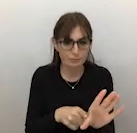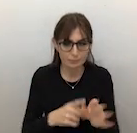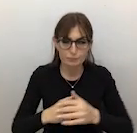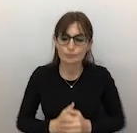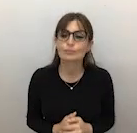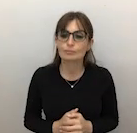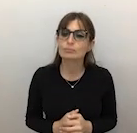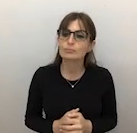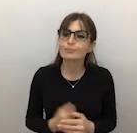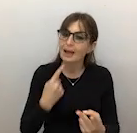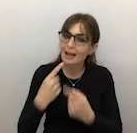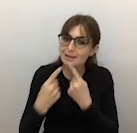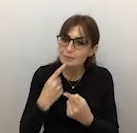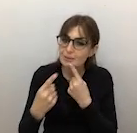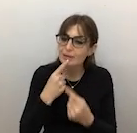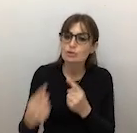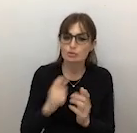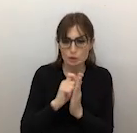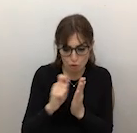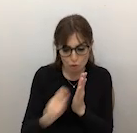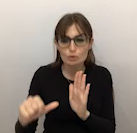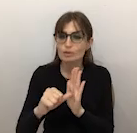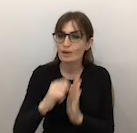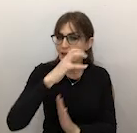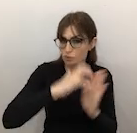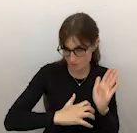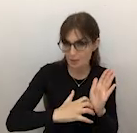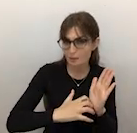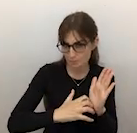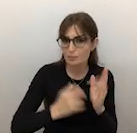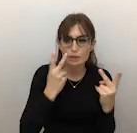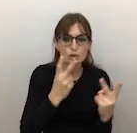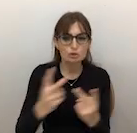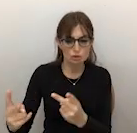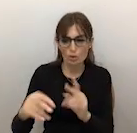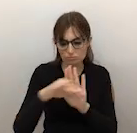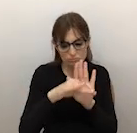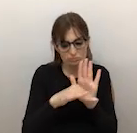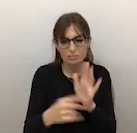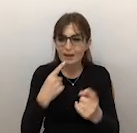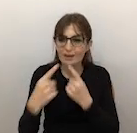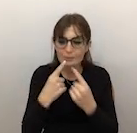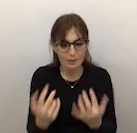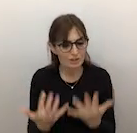Third explanatory notes to the financial statements, which outline the basis on which the accounts have been